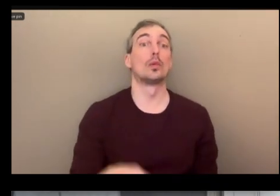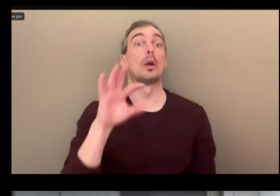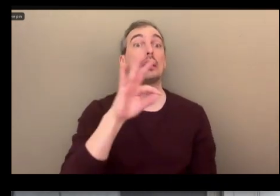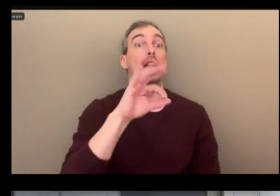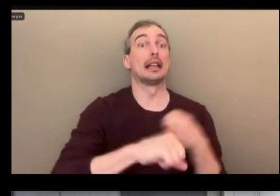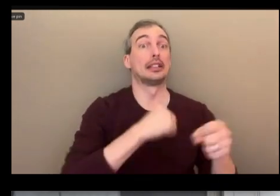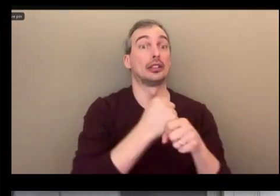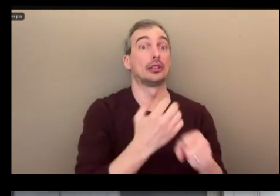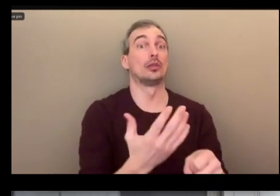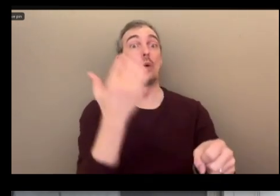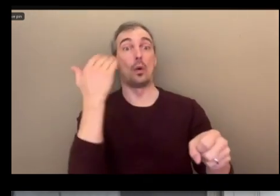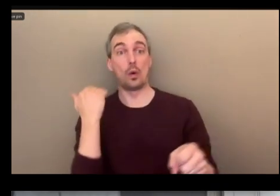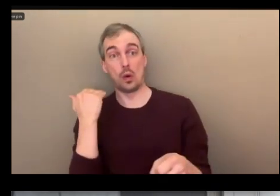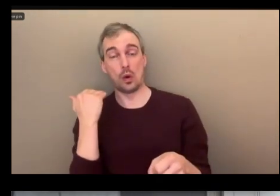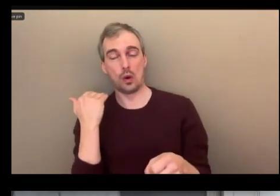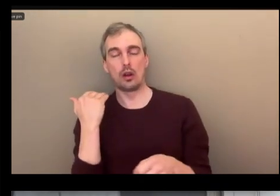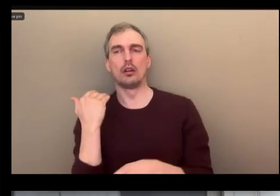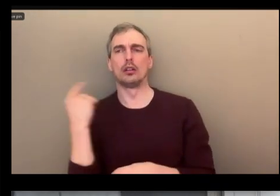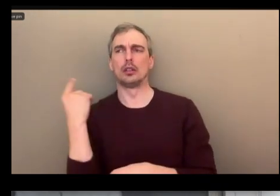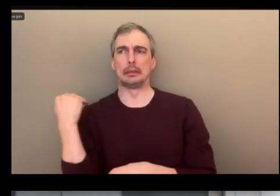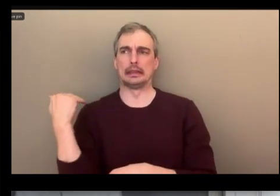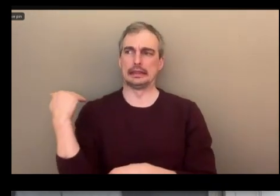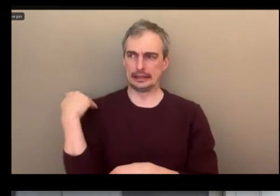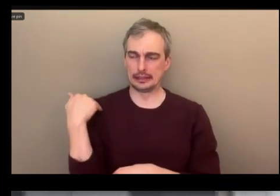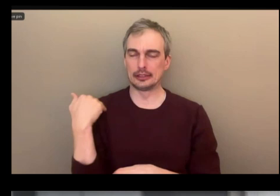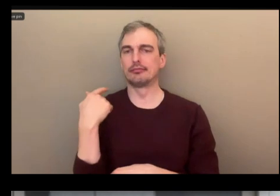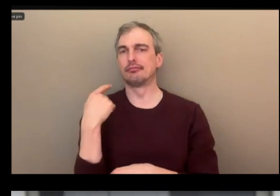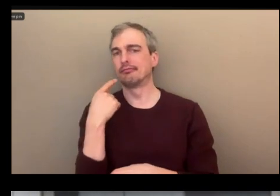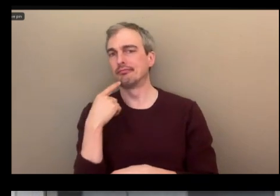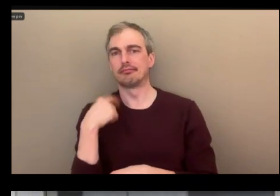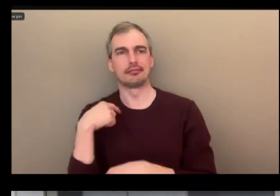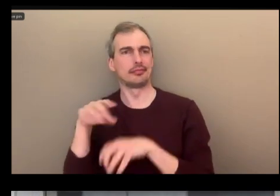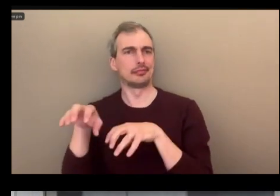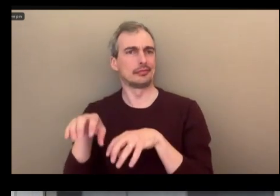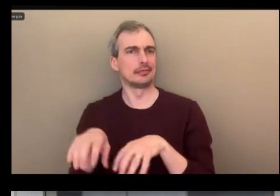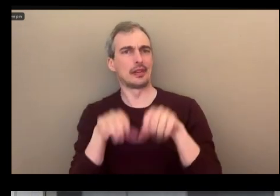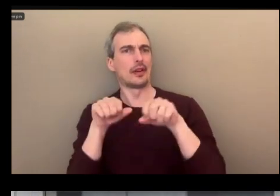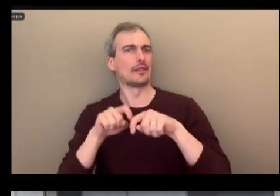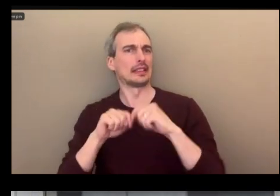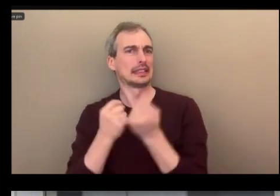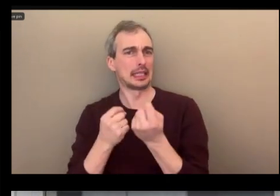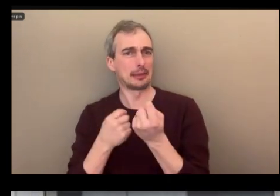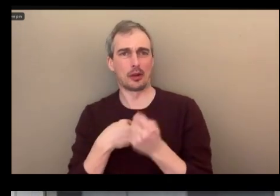the time, it was one employee. And pretty much two contractors. One of those contractors is here today.